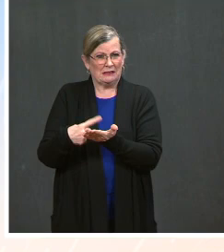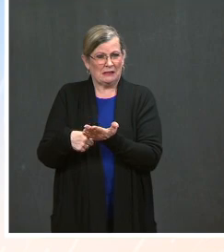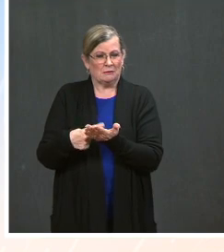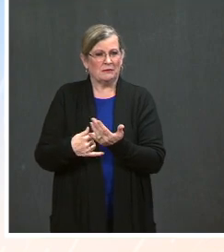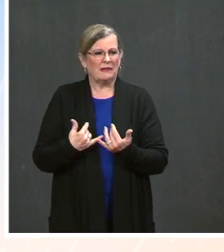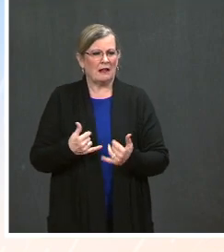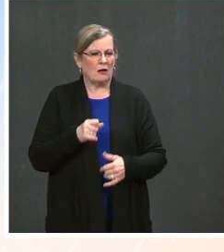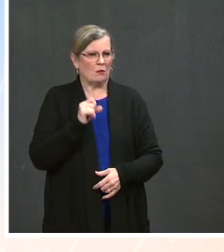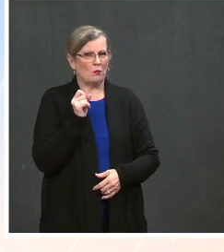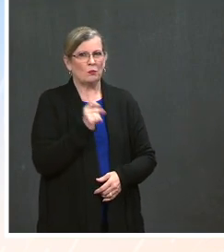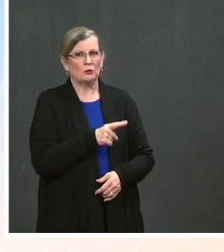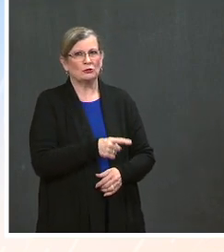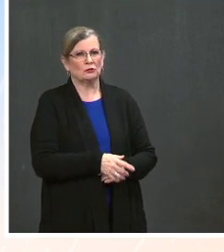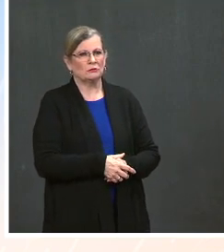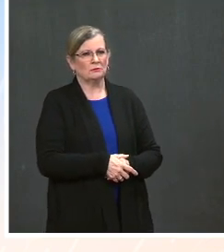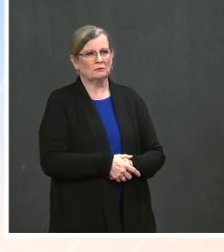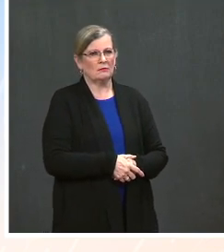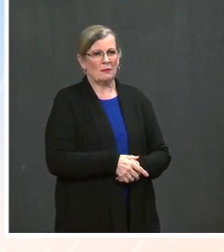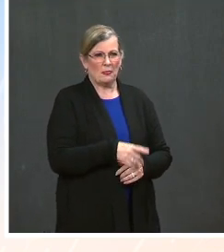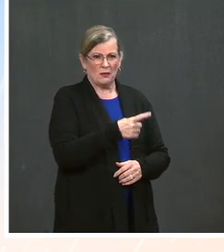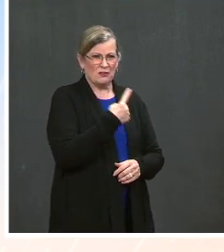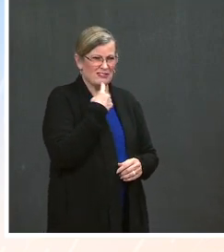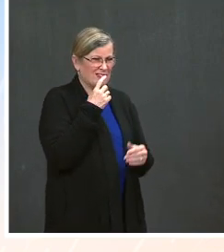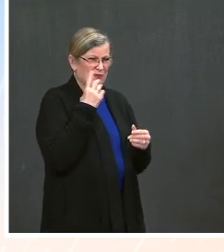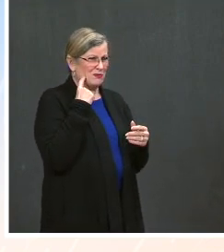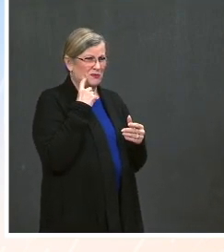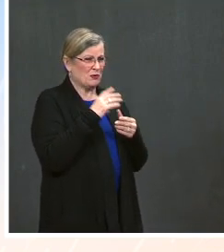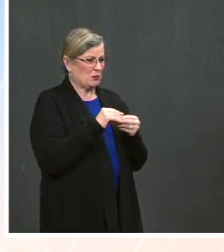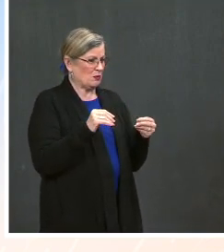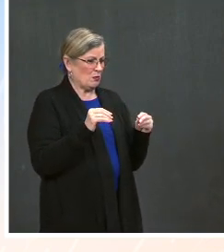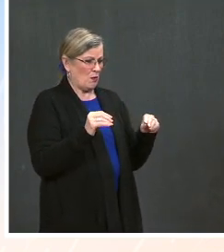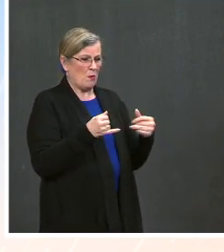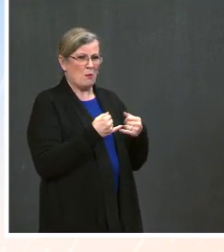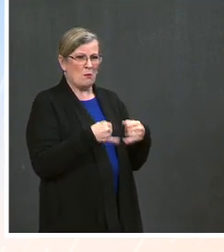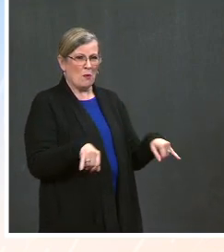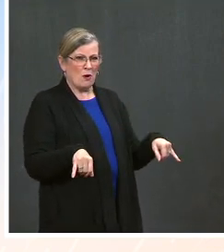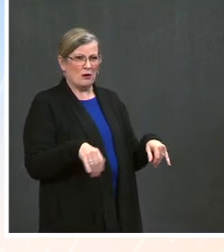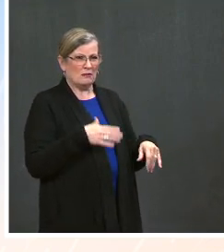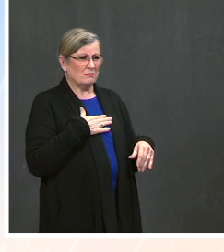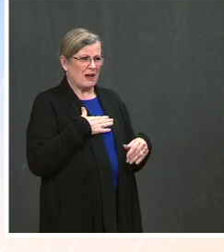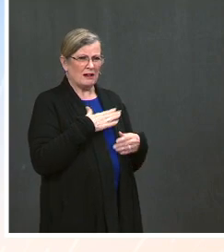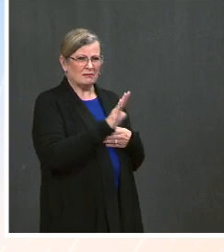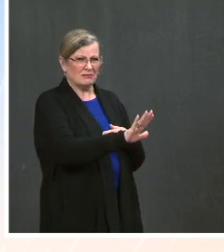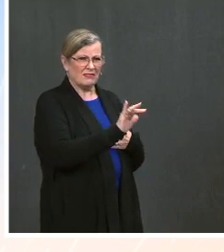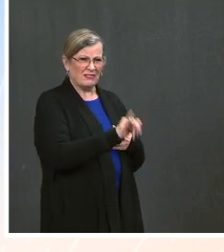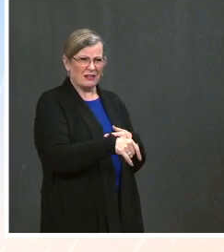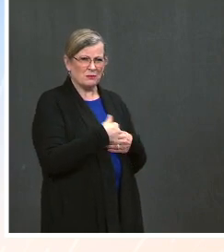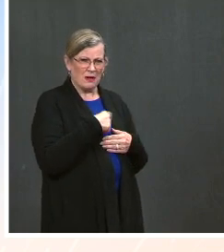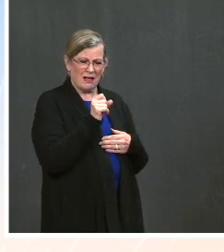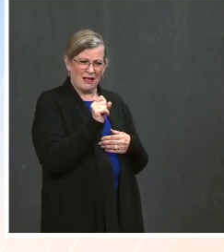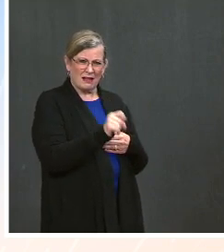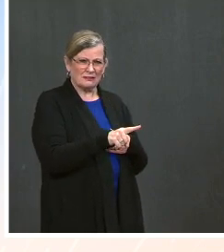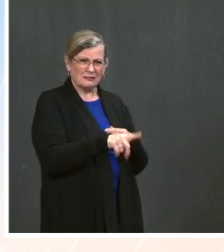And so I have a -- like, side questions on this, because the fastest Canadians will be vaccinated,